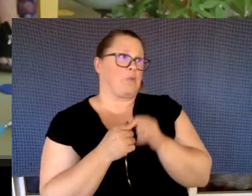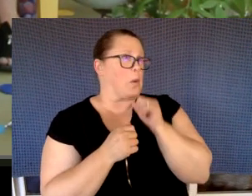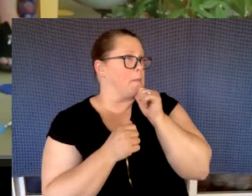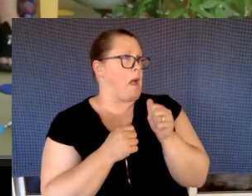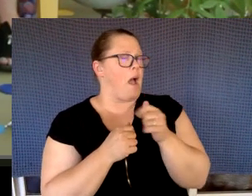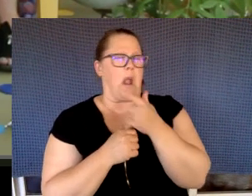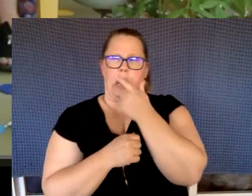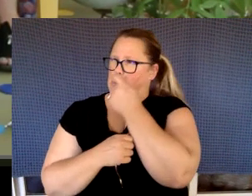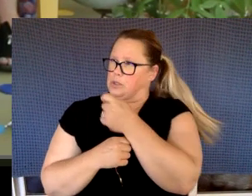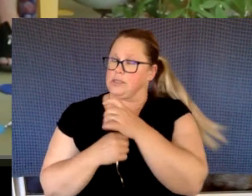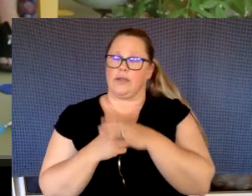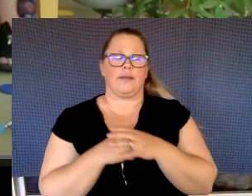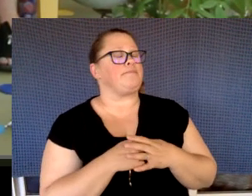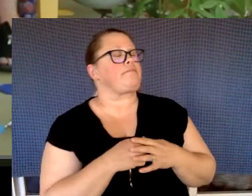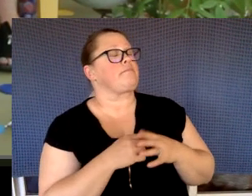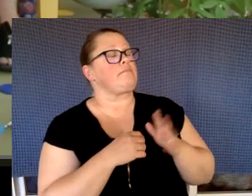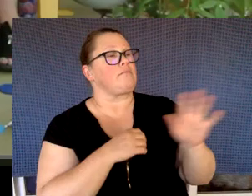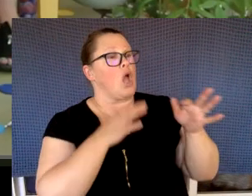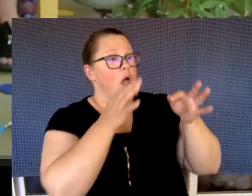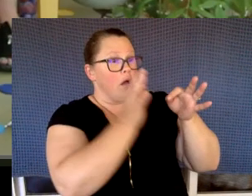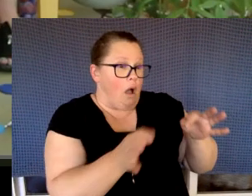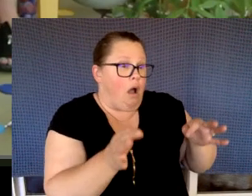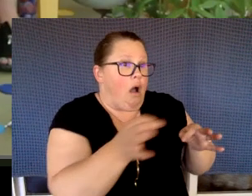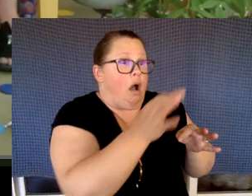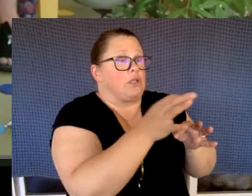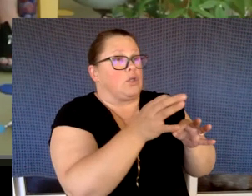Her dots were covering the world they appeared in Venice.